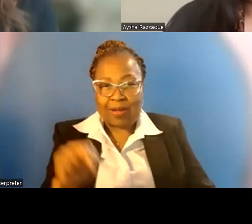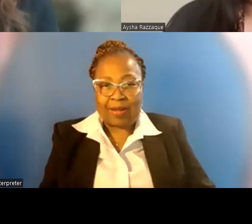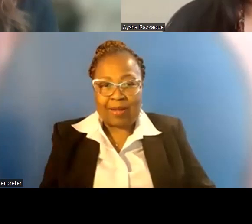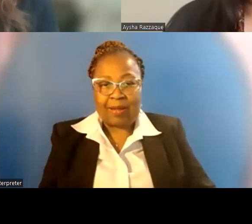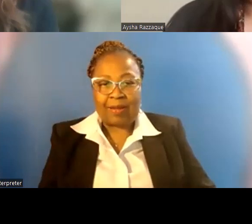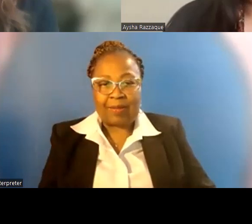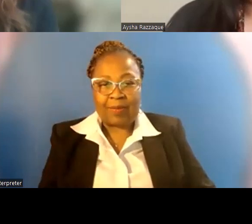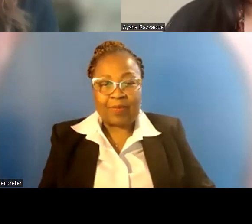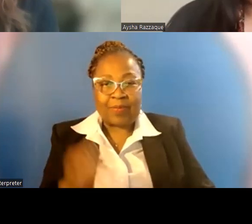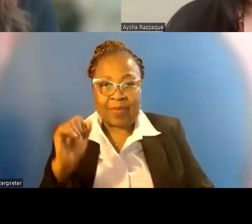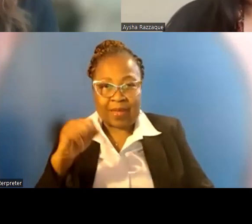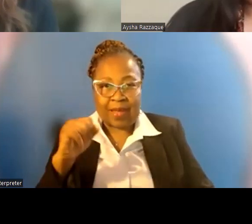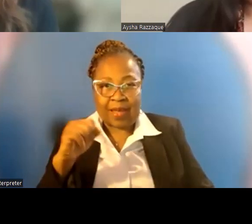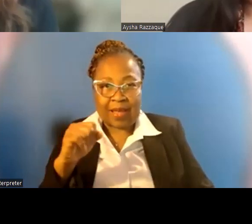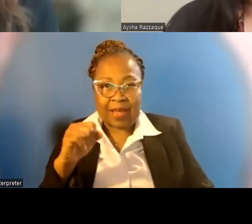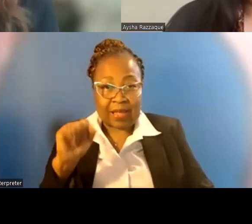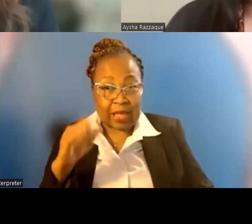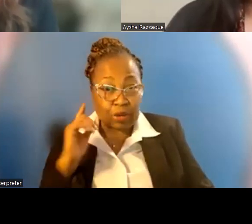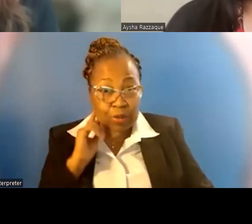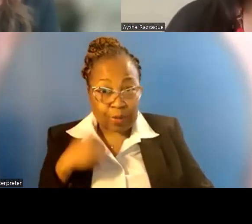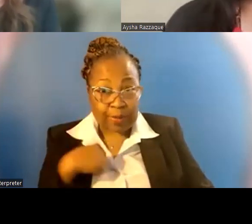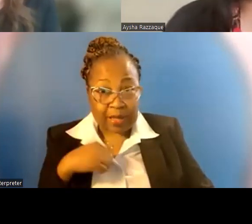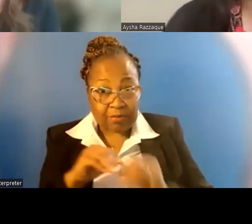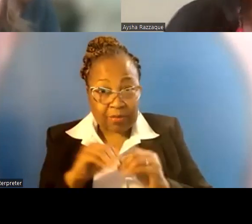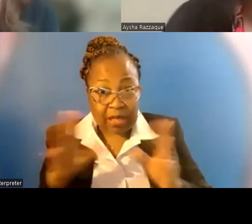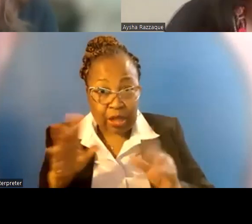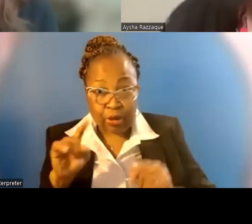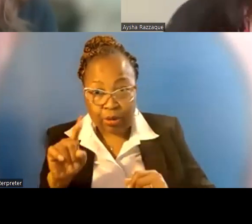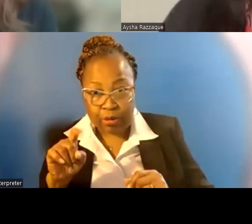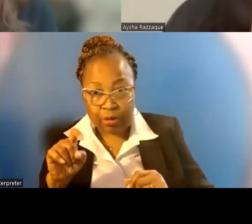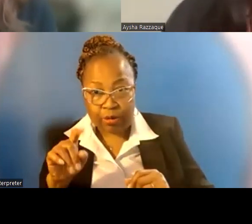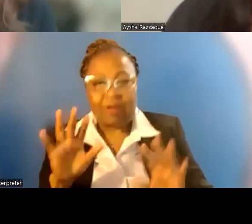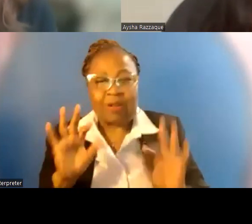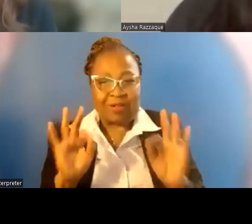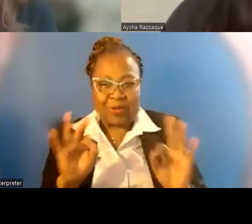[Owen] Yeah, can you hear me okay? Yes. [Owen] Cool.